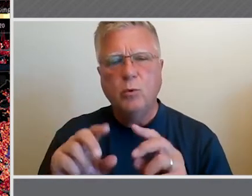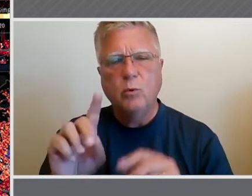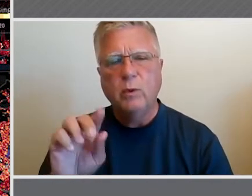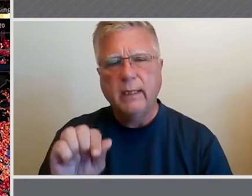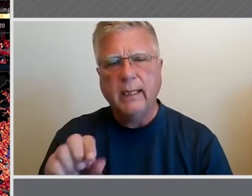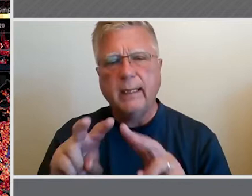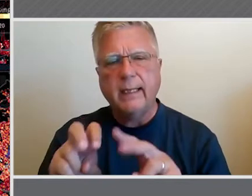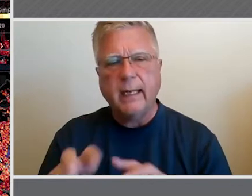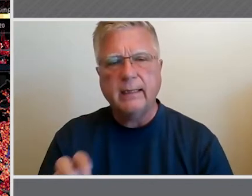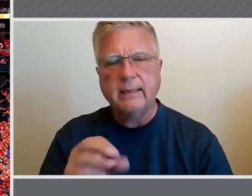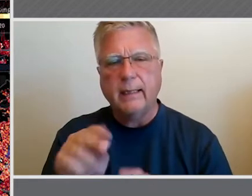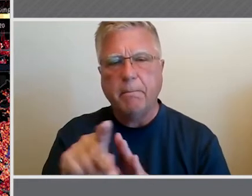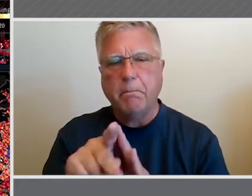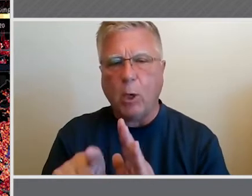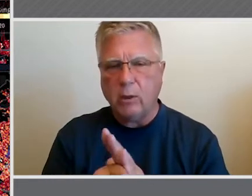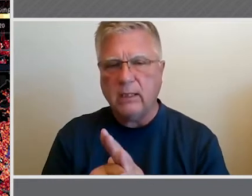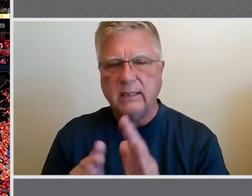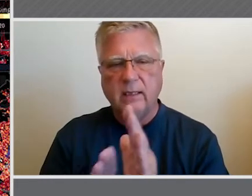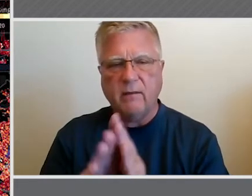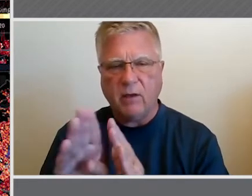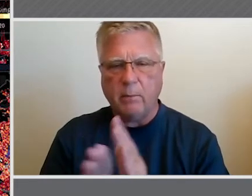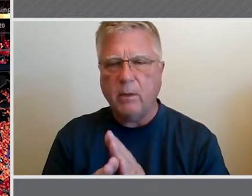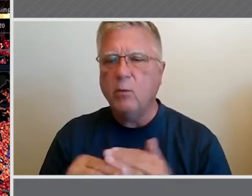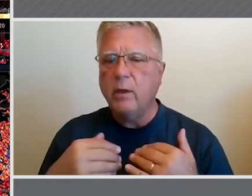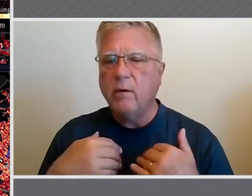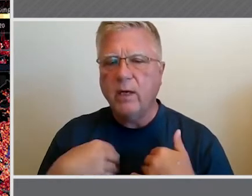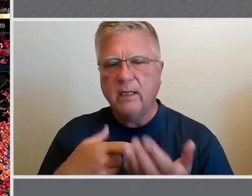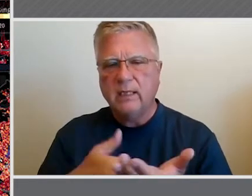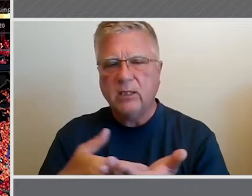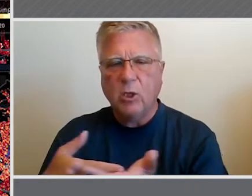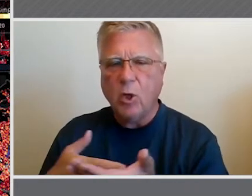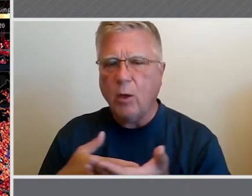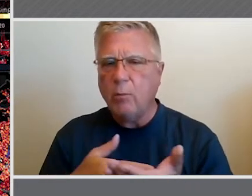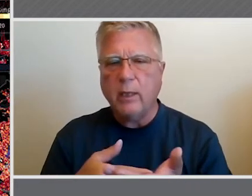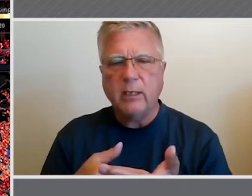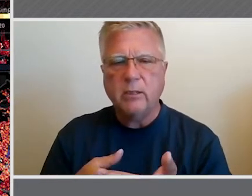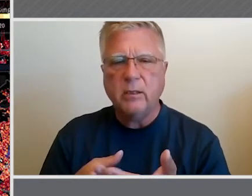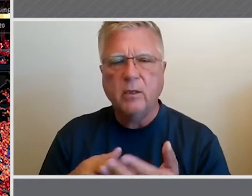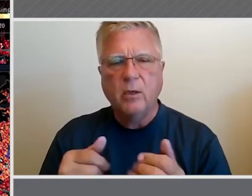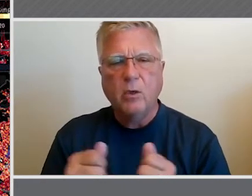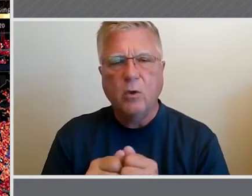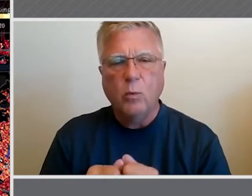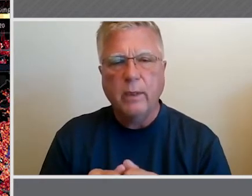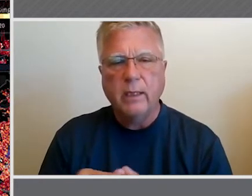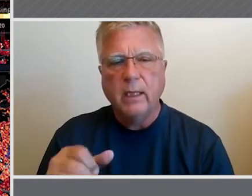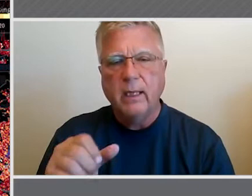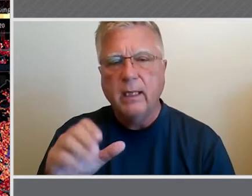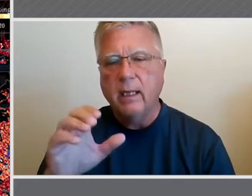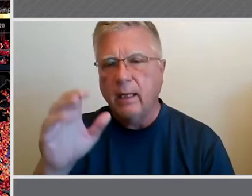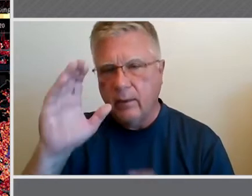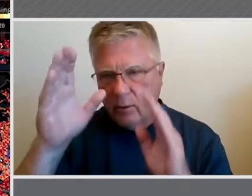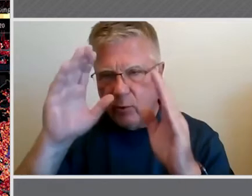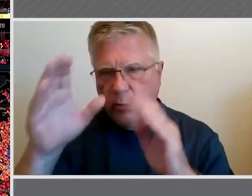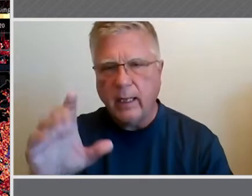So, we have had a collaboration with the senior create lab to create some stories and their